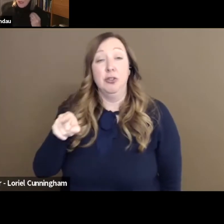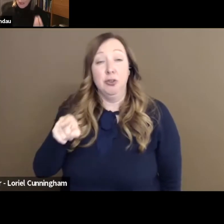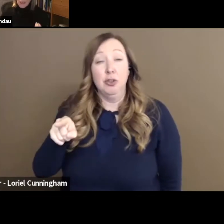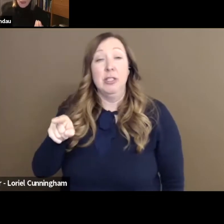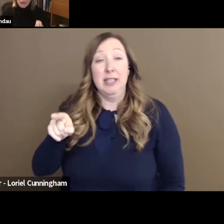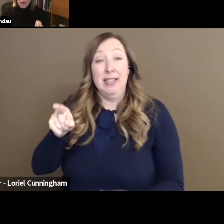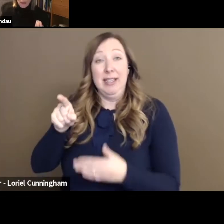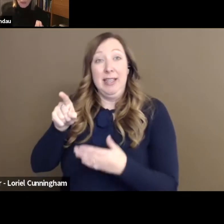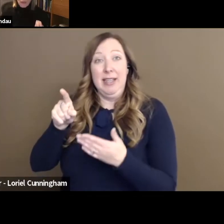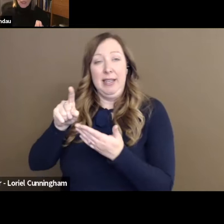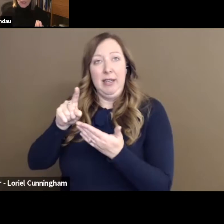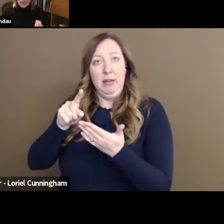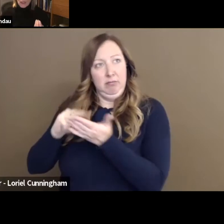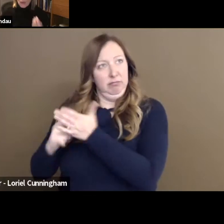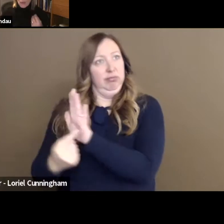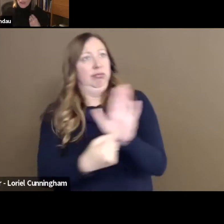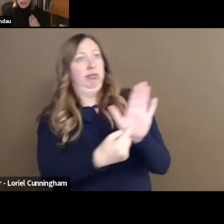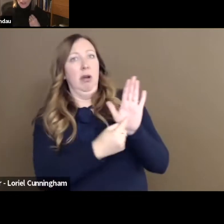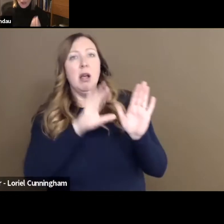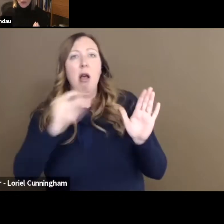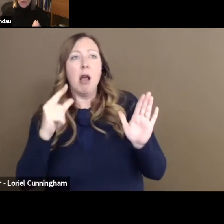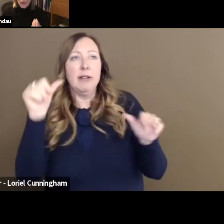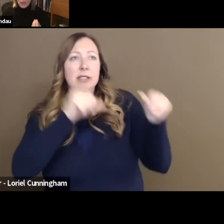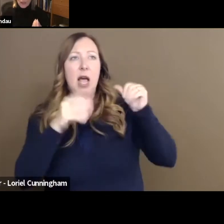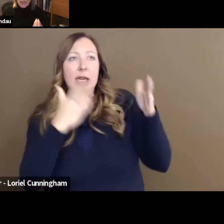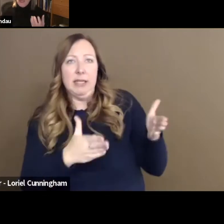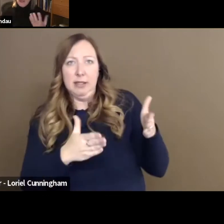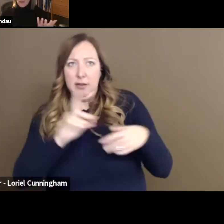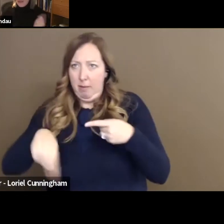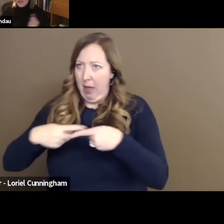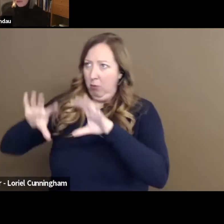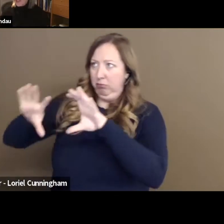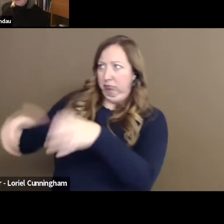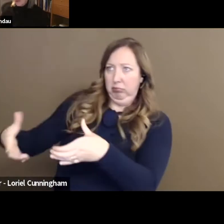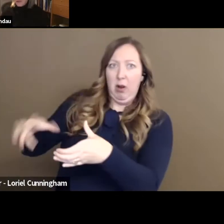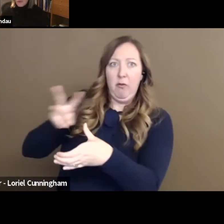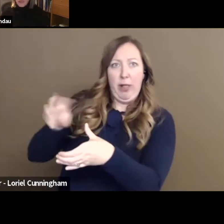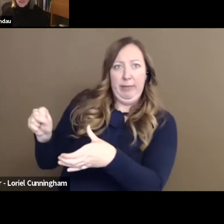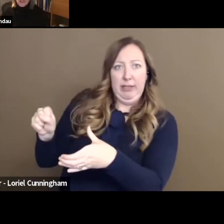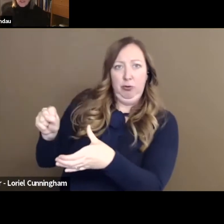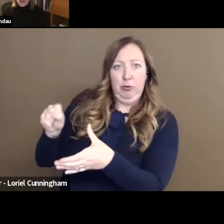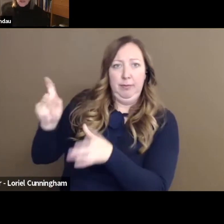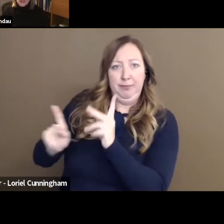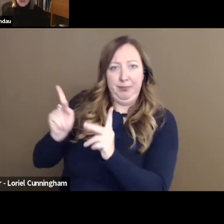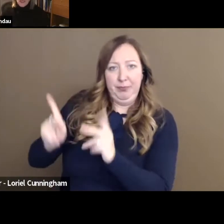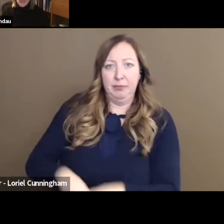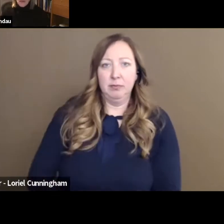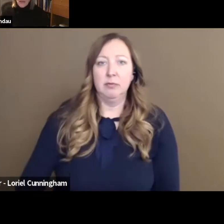attention of cognitive scientists and what she showed was something that was